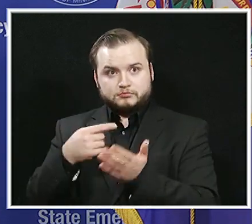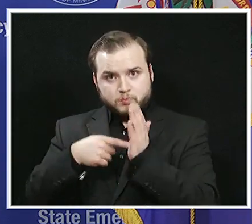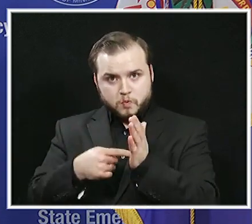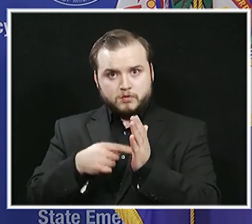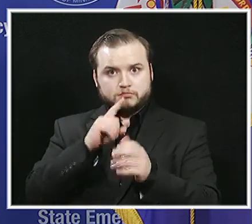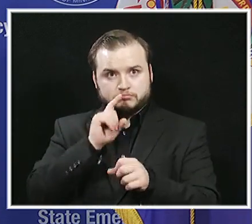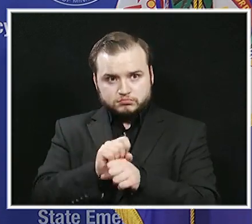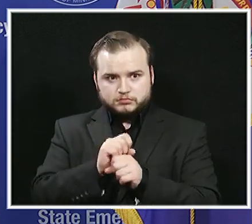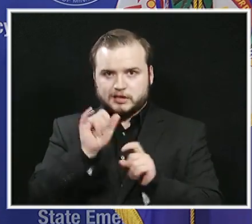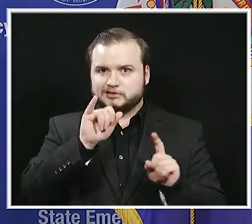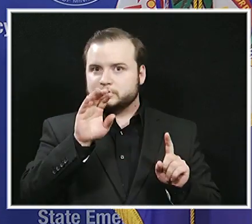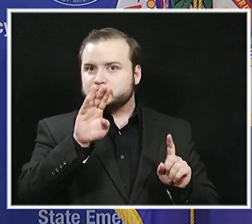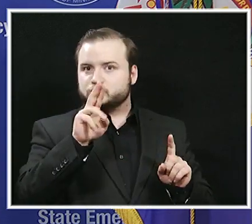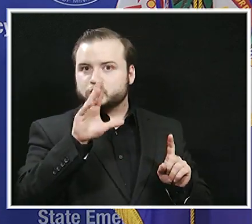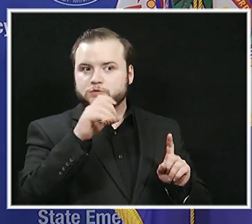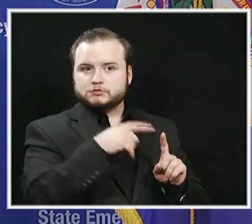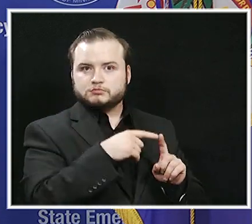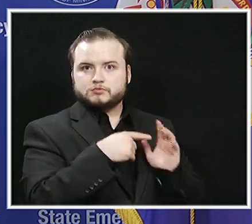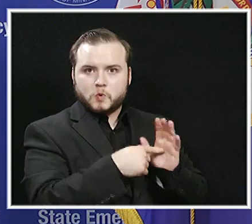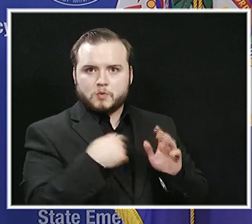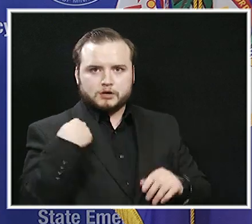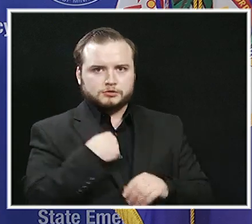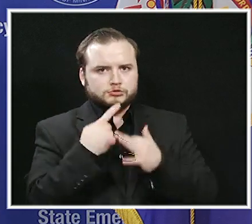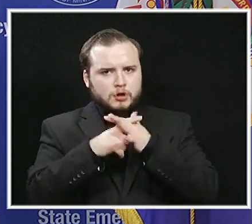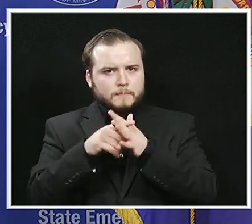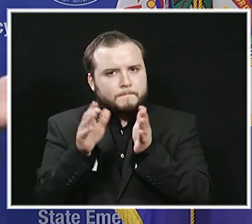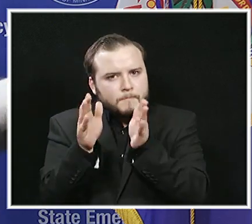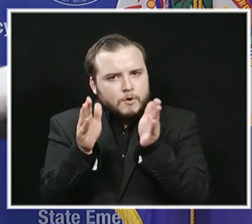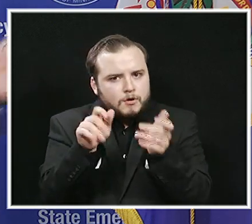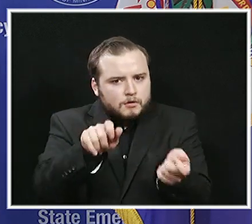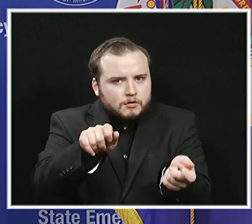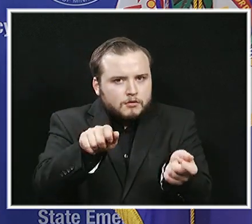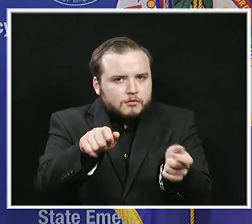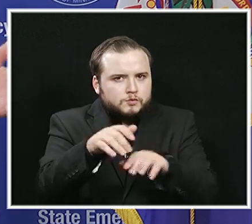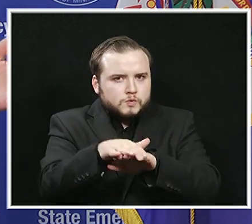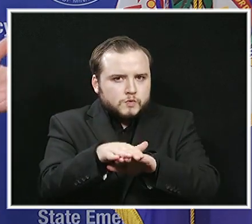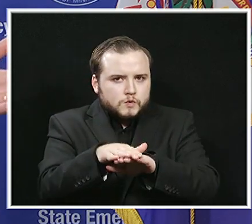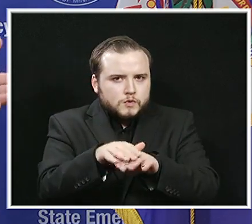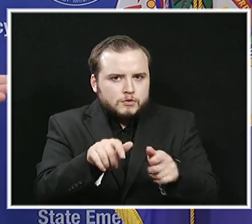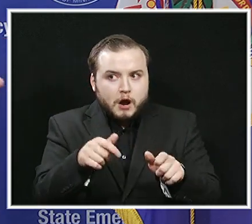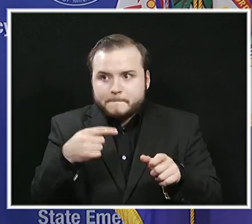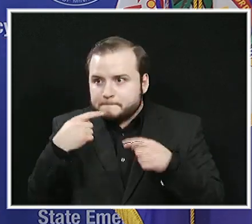eadown, if we have proof and we can validate processes that work like Bruce was talking about, if we